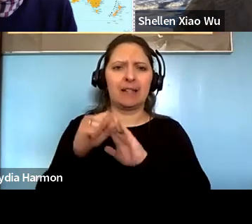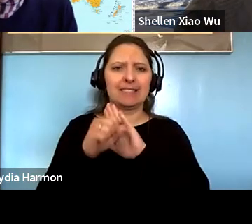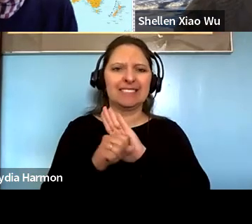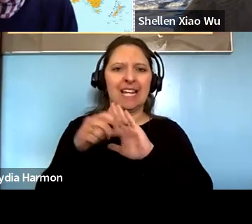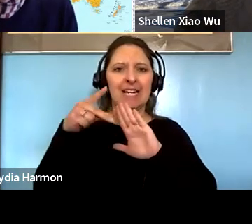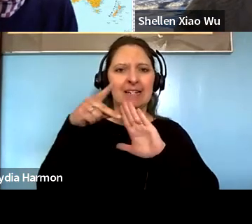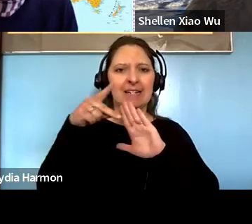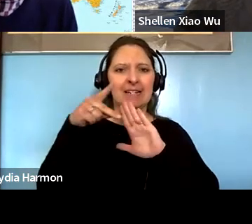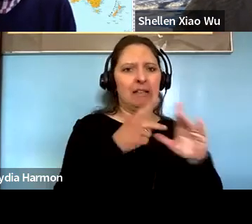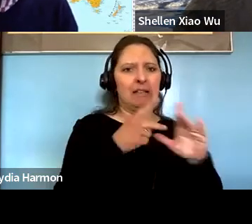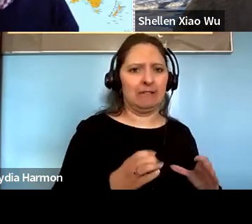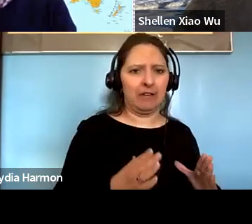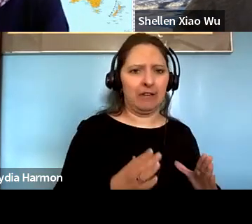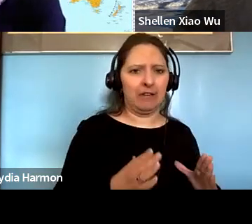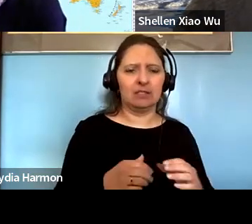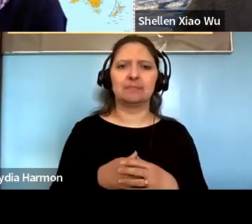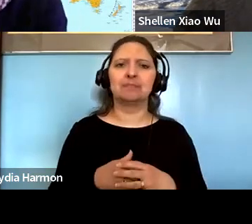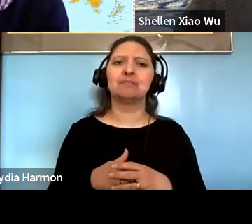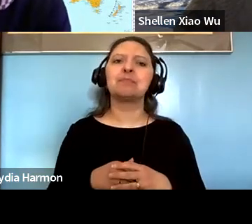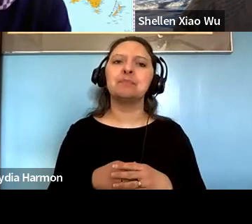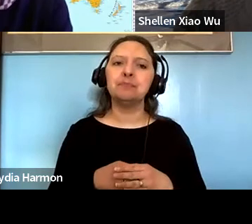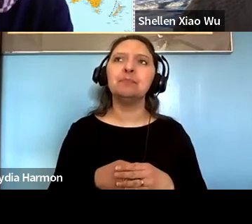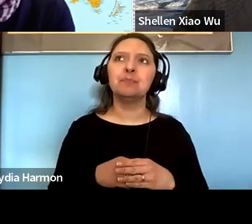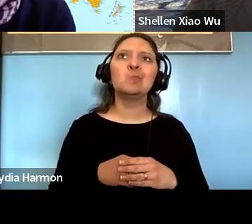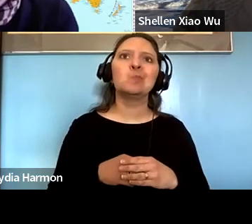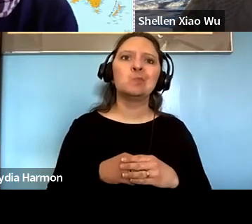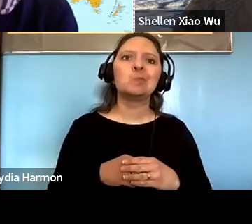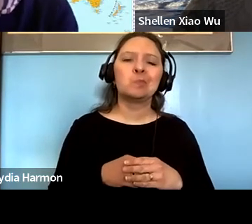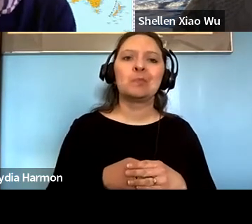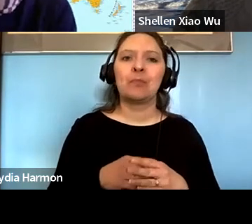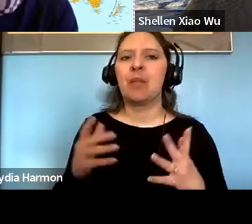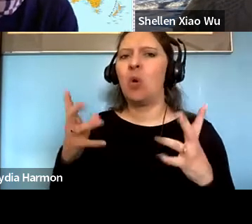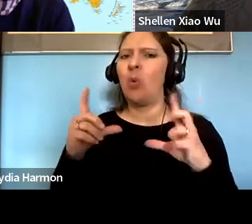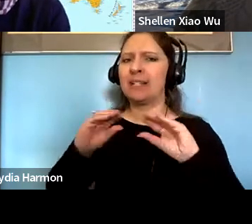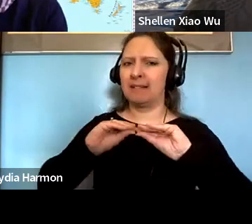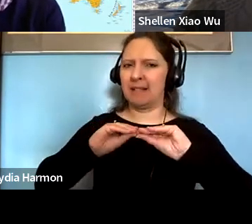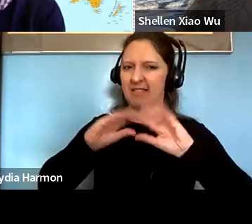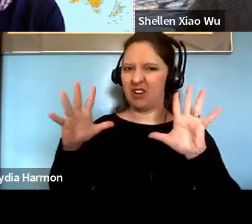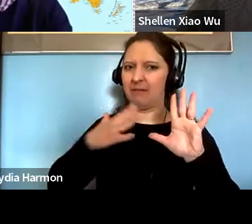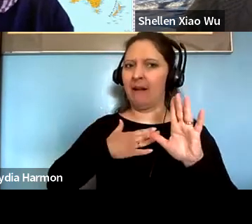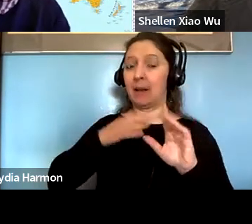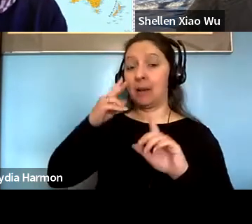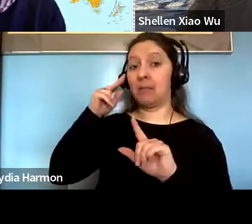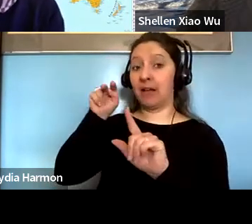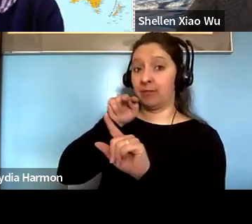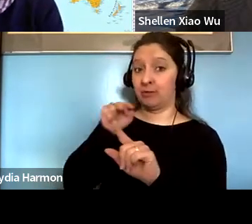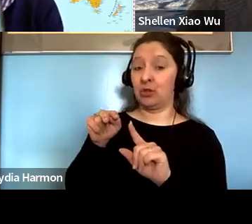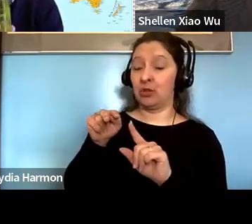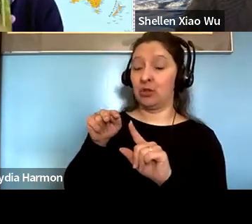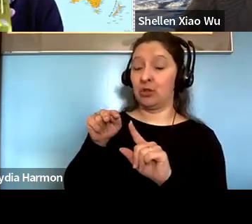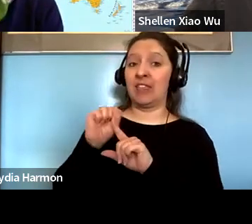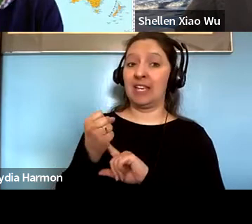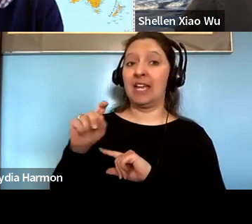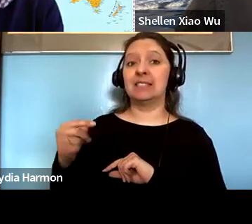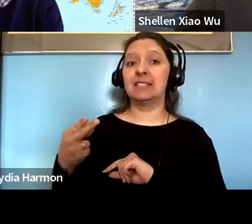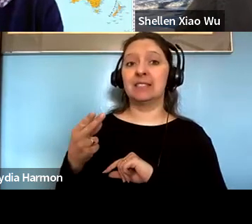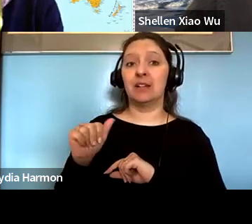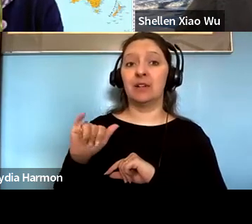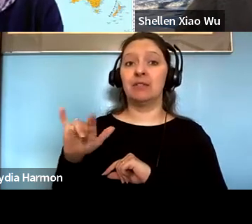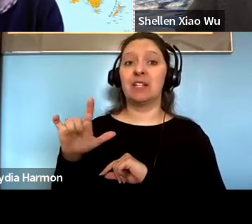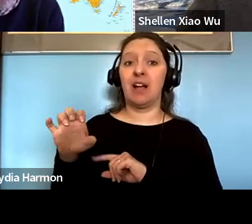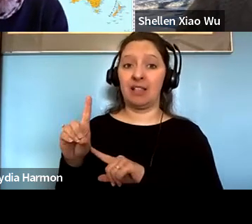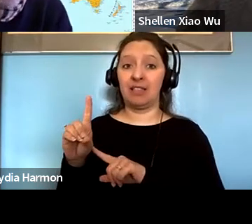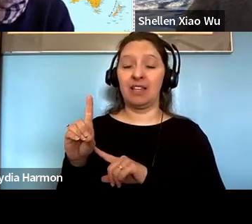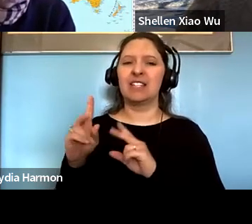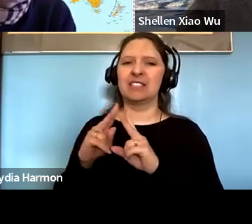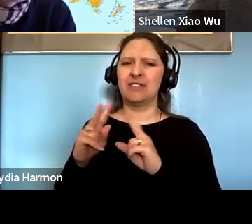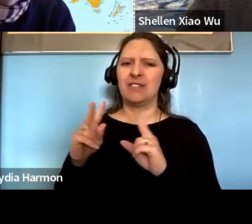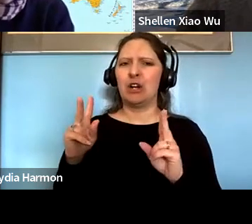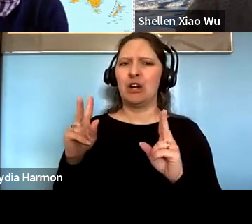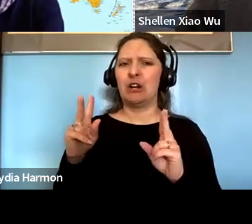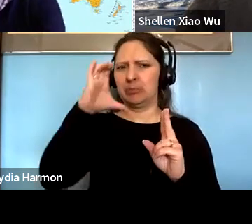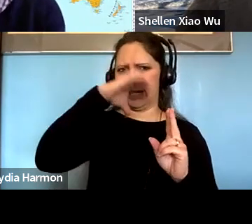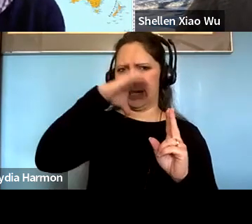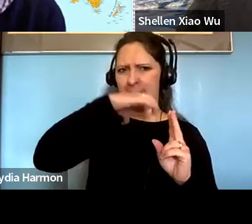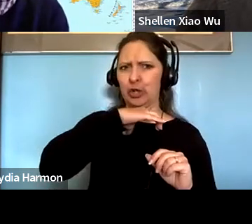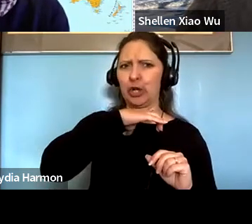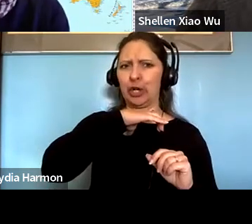Salvador Santino Regilme: Absolutely, I think, in the case of i'd like to clarify that, at least in my view, the case of Thailand is quite peculiar because, at least in the international data sets and also when I speak when I spoke to.